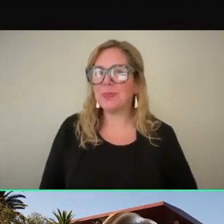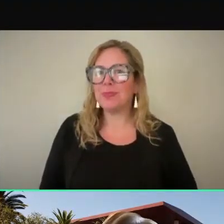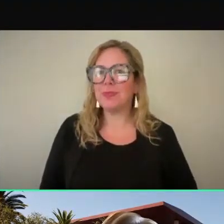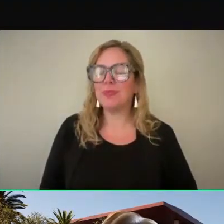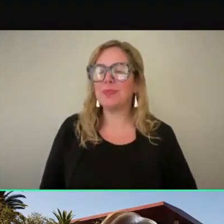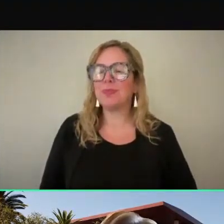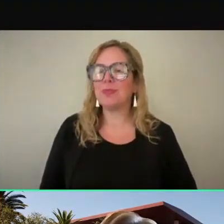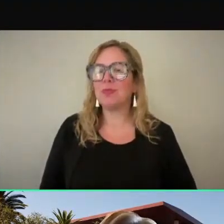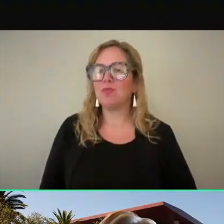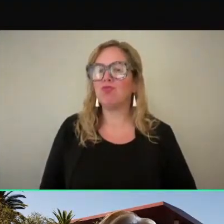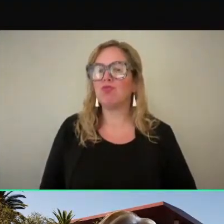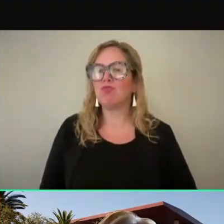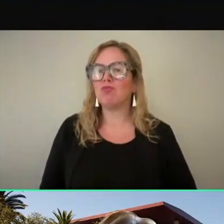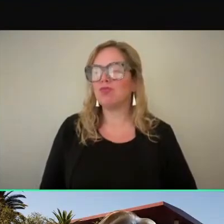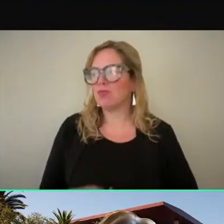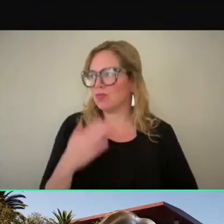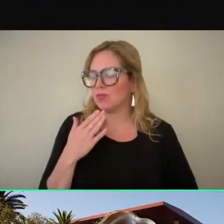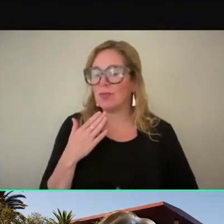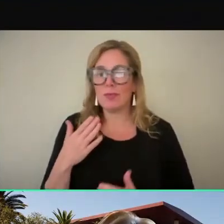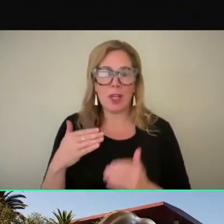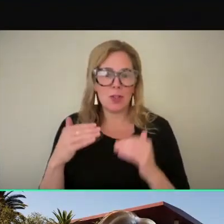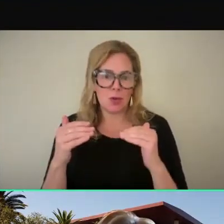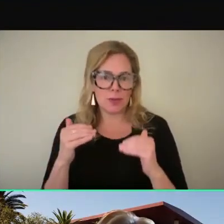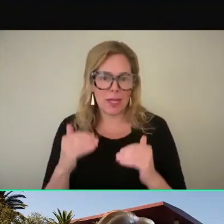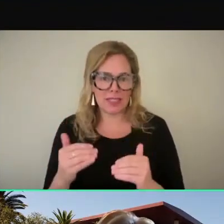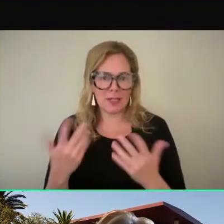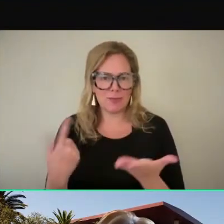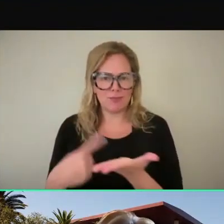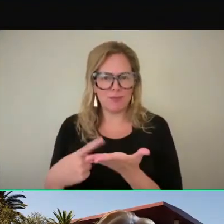I wanna briefly go over some of our session goals. So first, we hope you described some